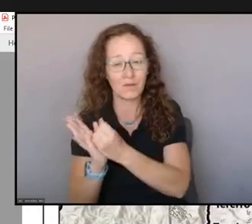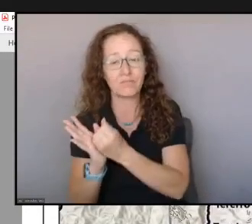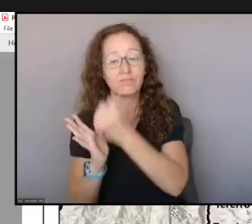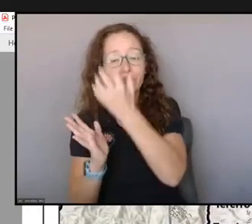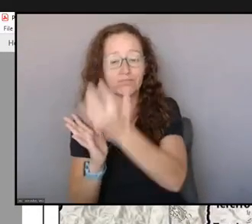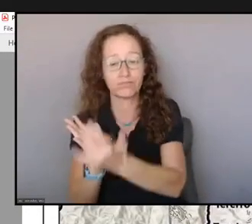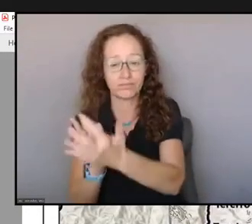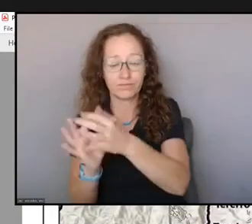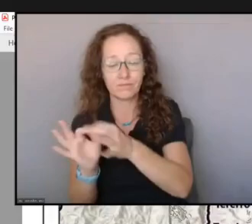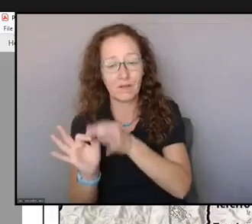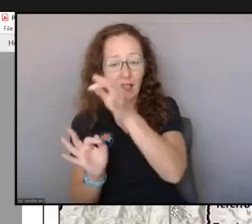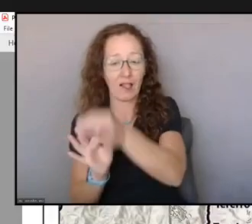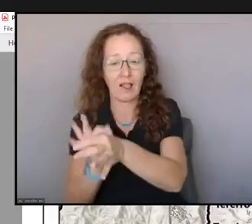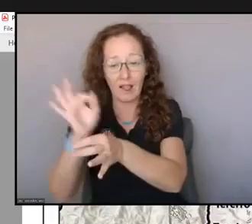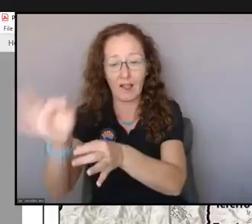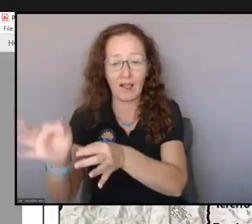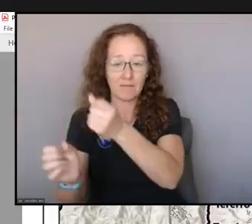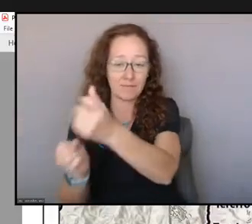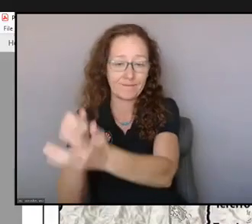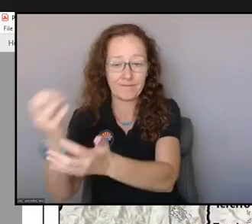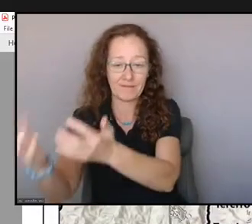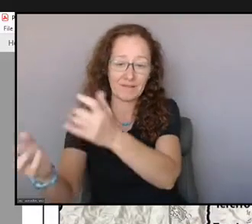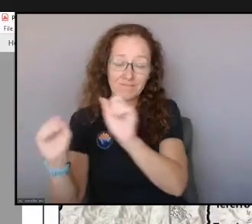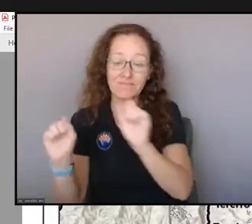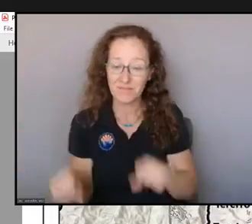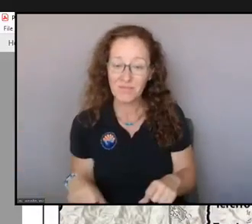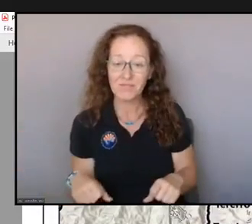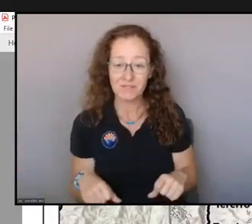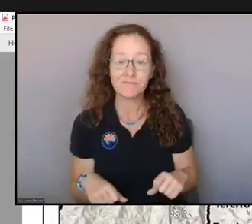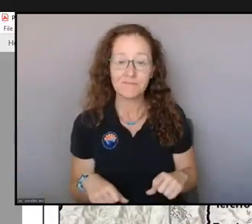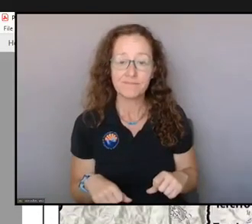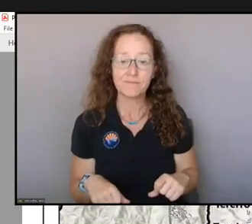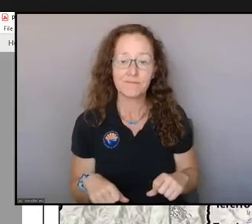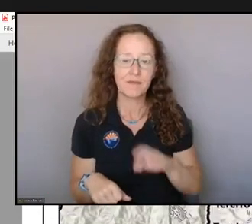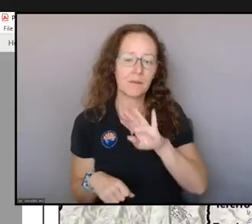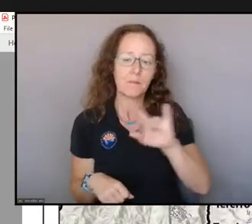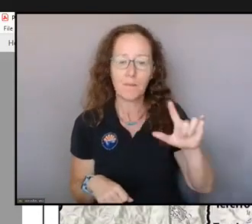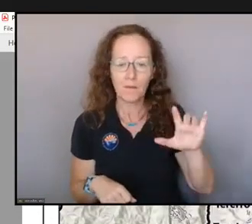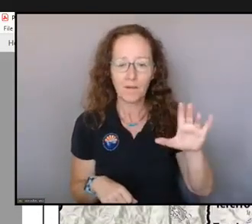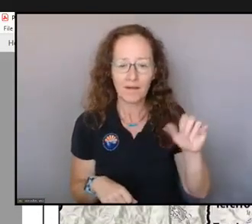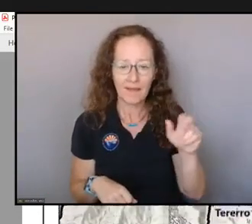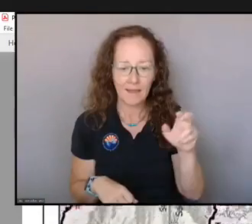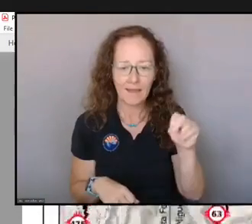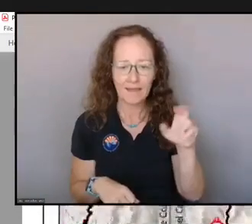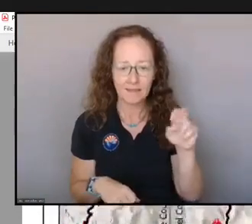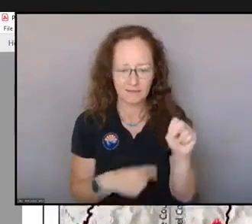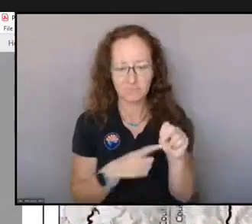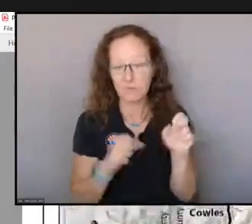GET ACROSS THERE. YOU CAN GET ESTABLISHED IN THAT BULL CANYON AREA IN TRYING TO MOVE AROUND THROUGHOUT THAT AREA.